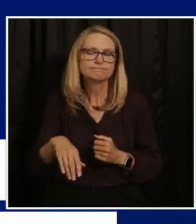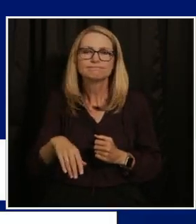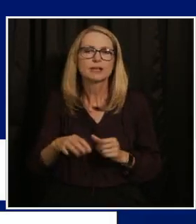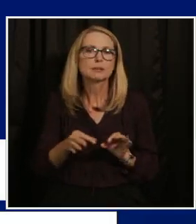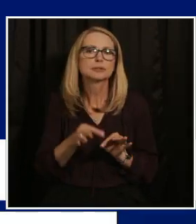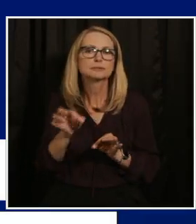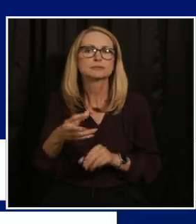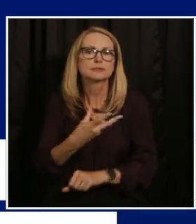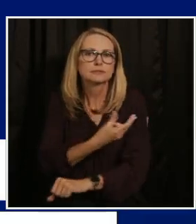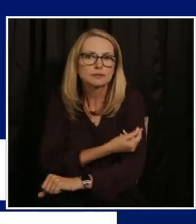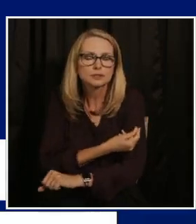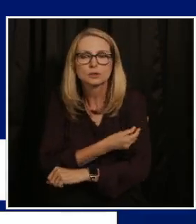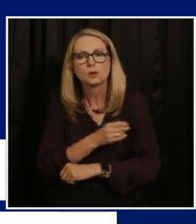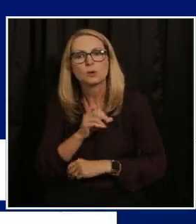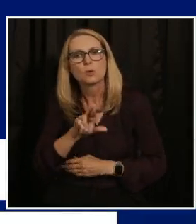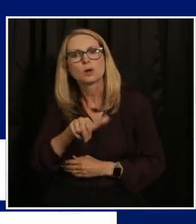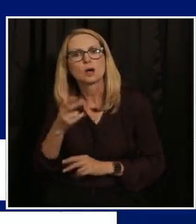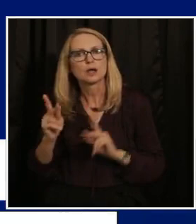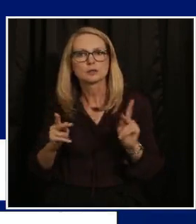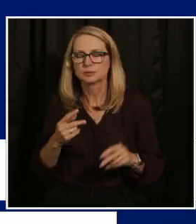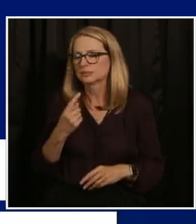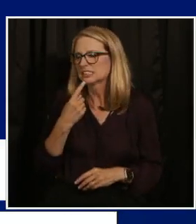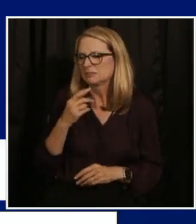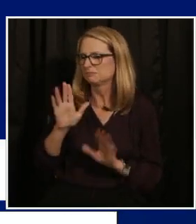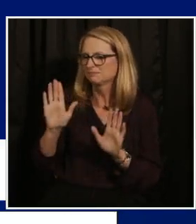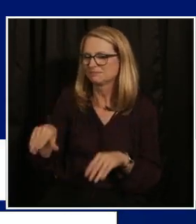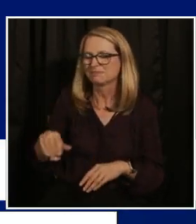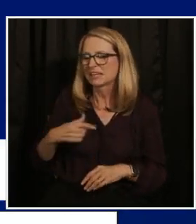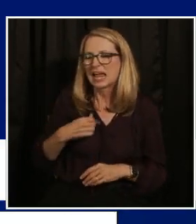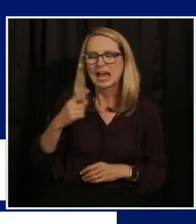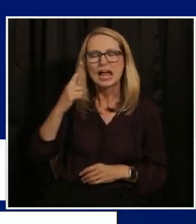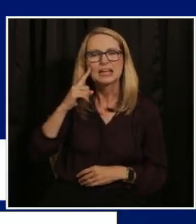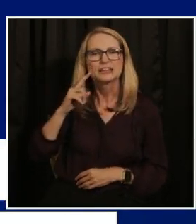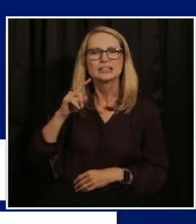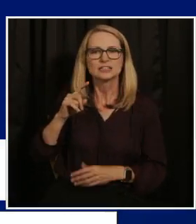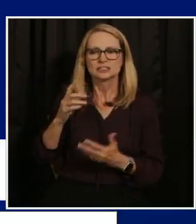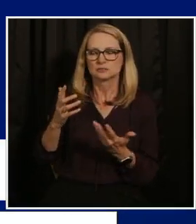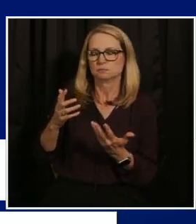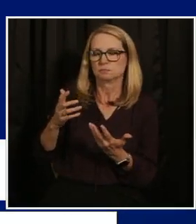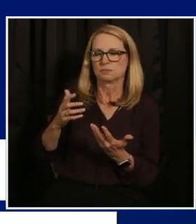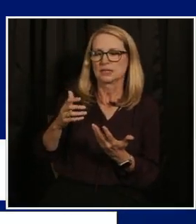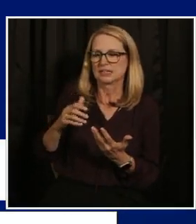uh think they might have found something that the world's top scientists and doctors missed